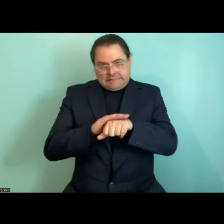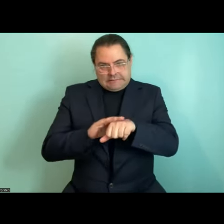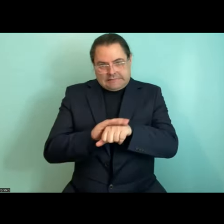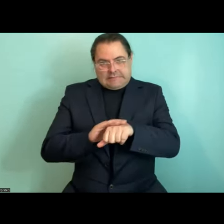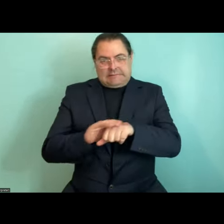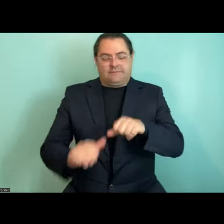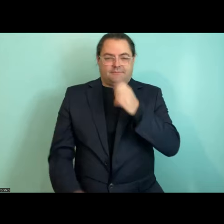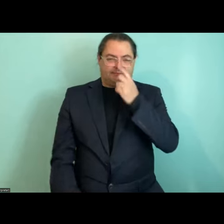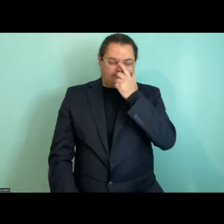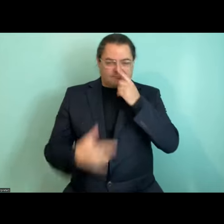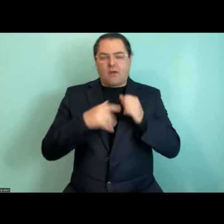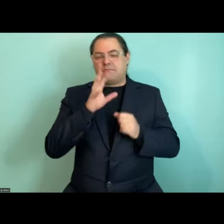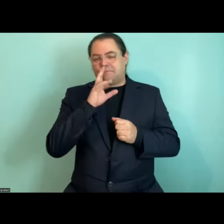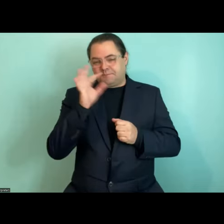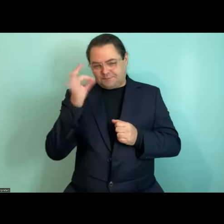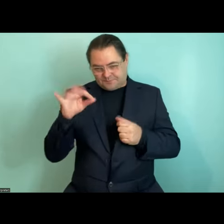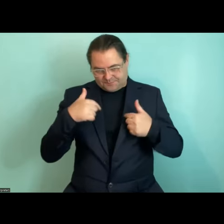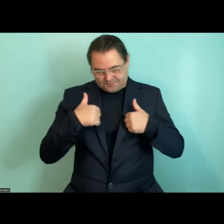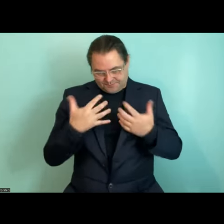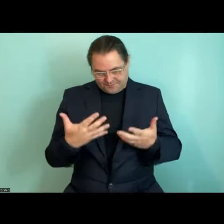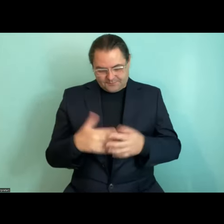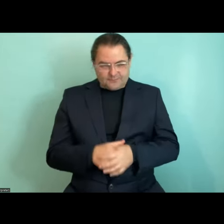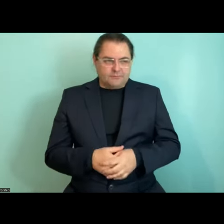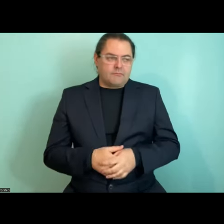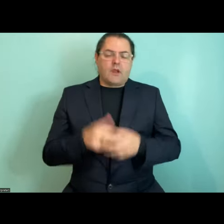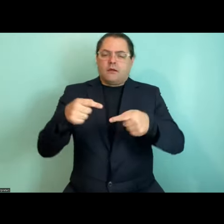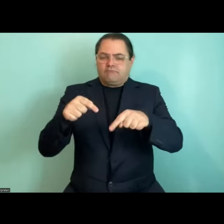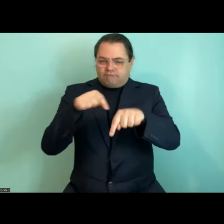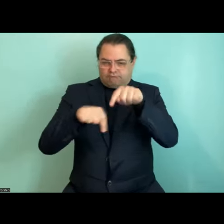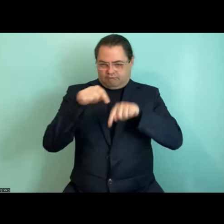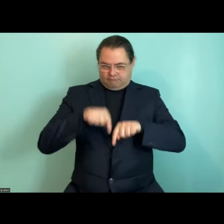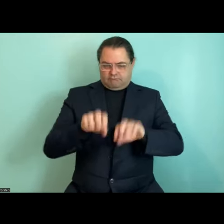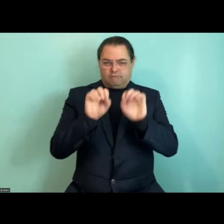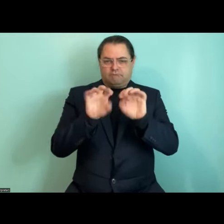09:57:32 Dan crusey on the, on the cap on African communities a jungle gym Alpha Team